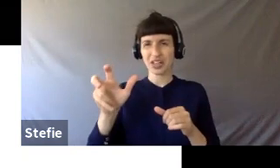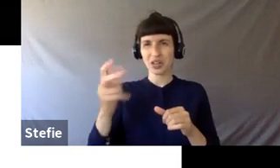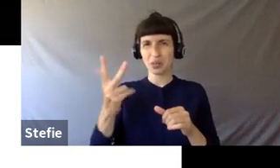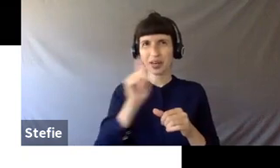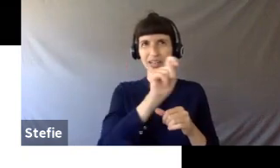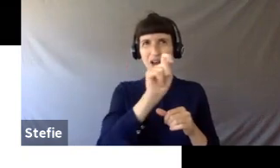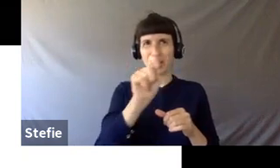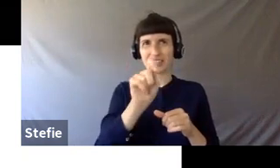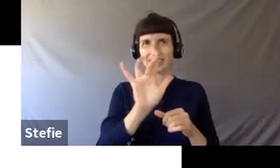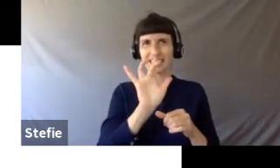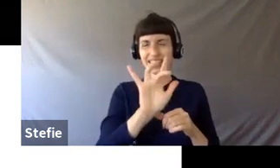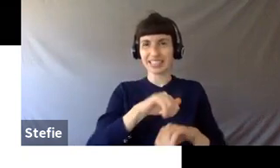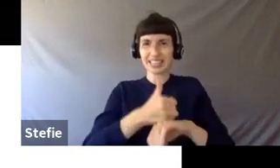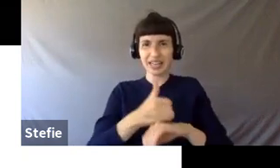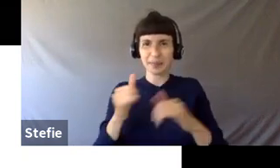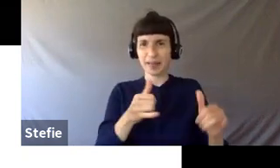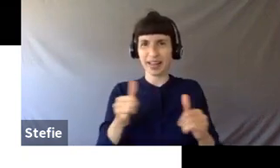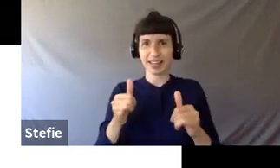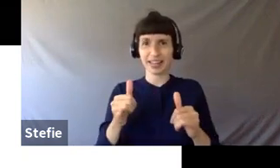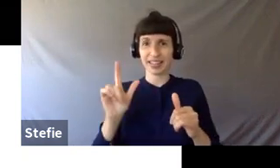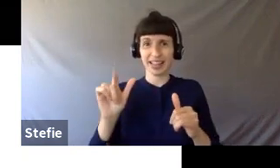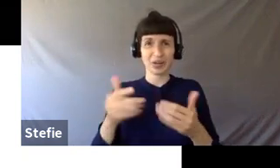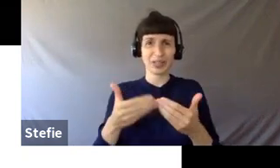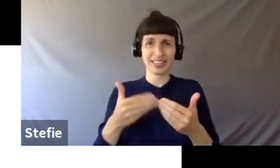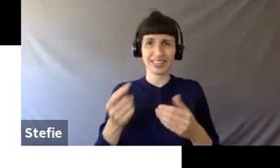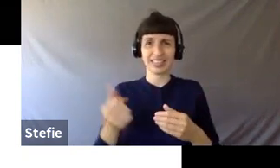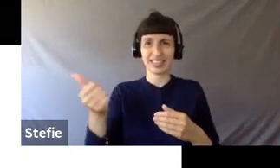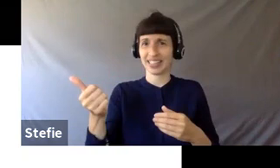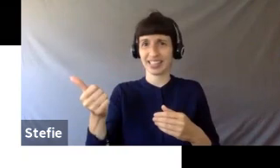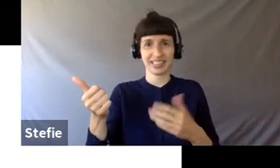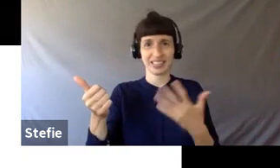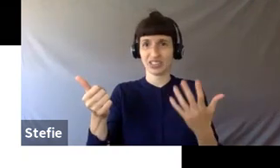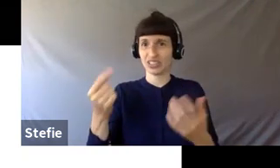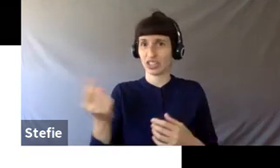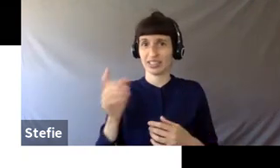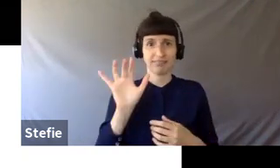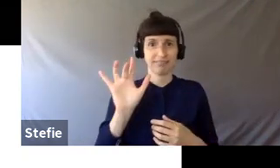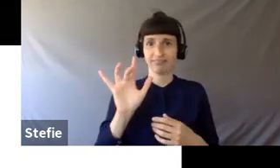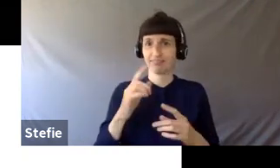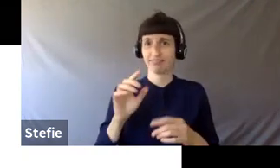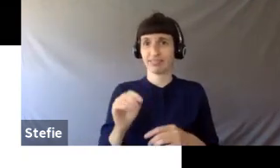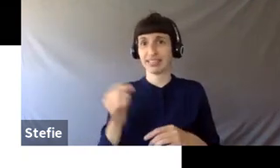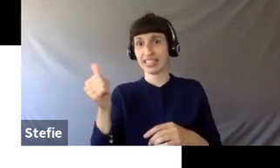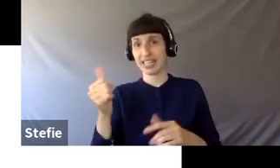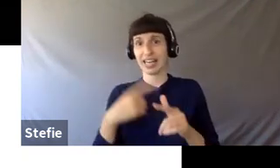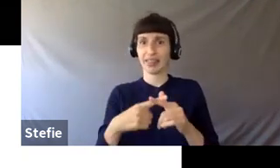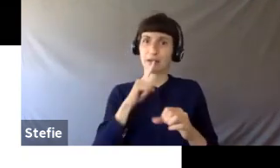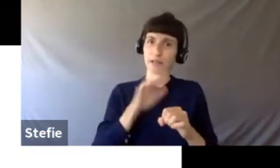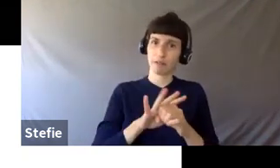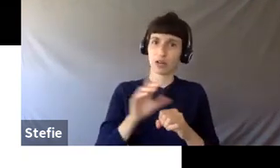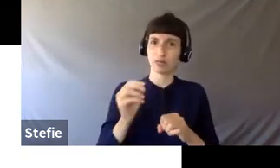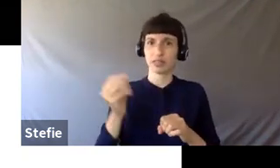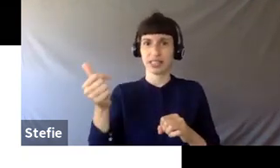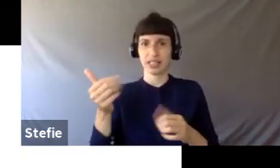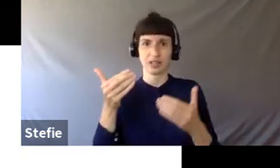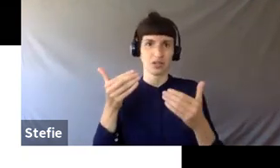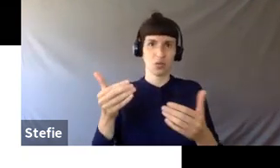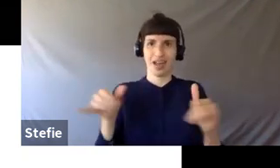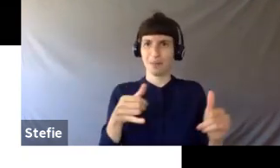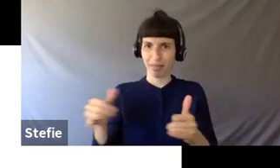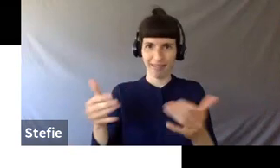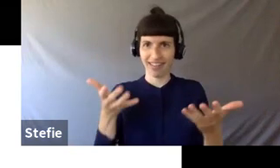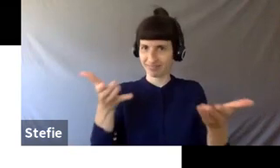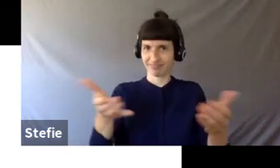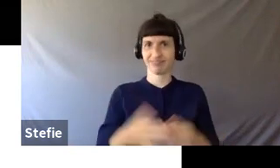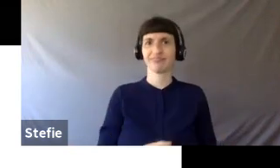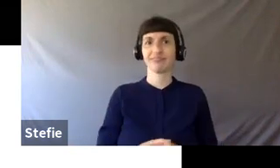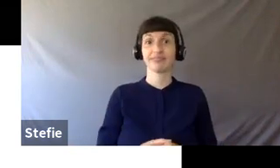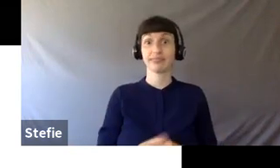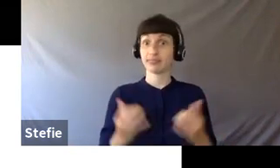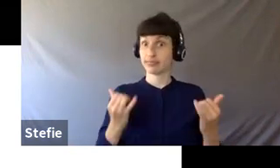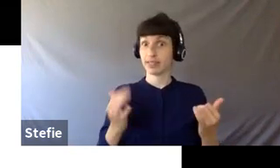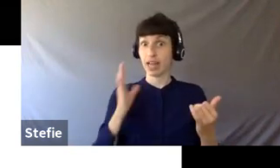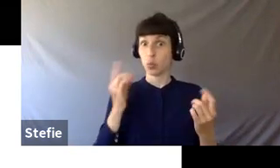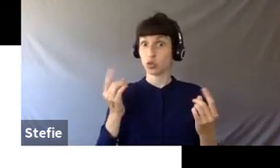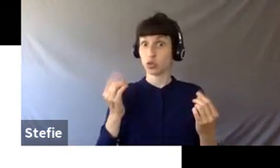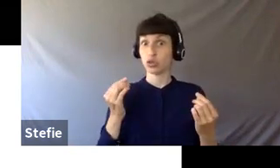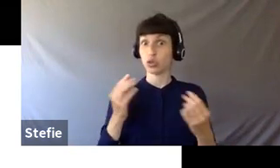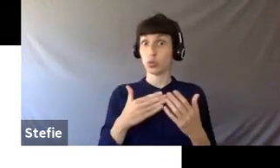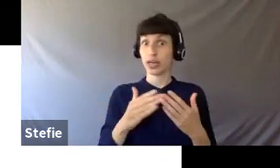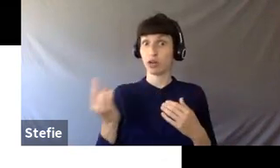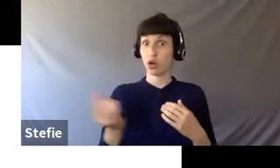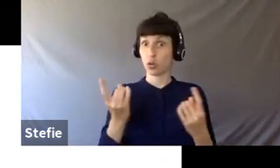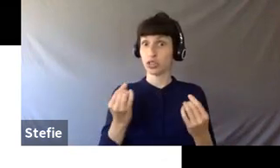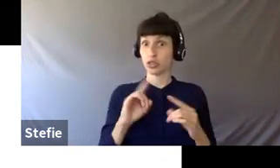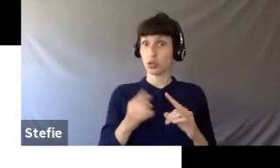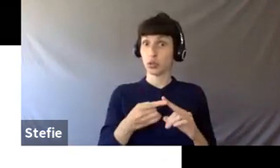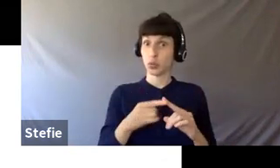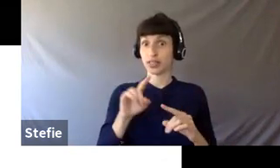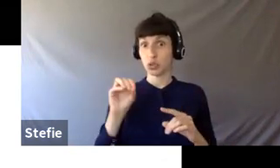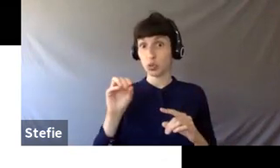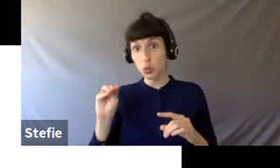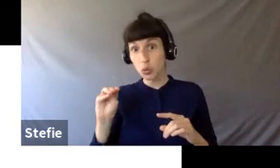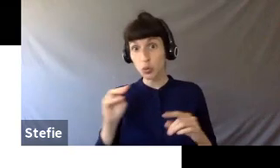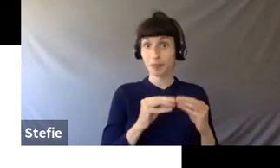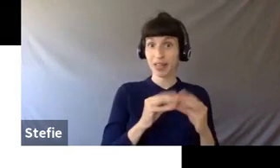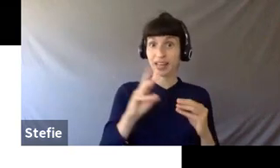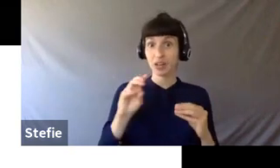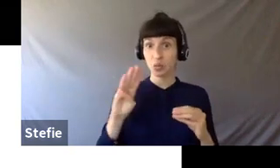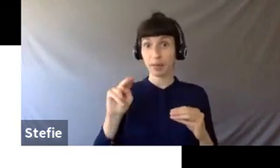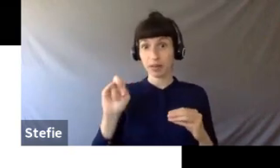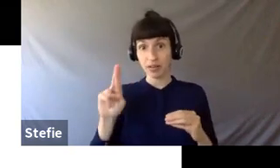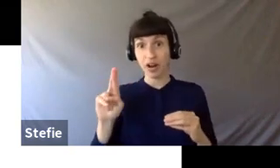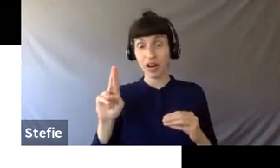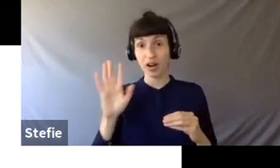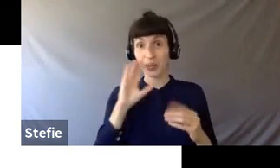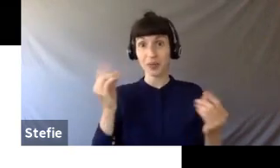ANDREW: